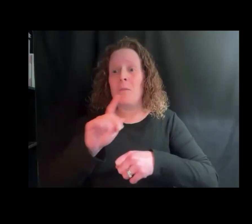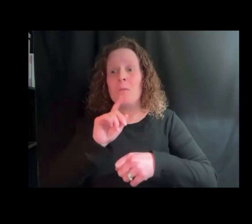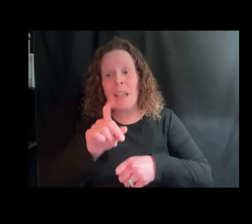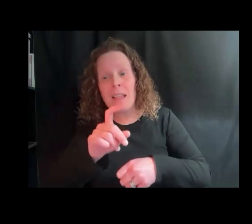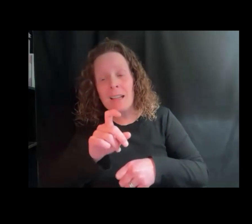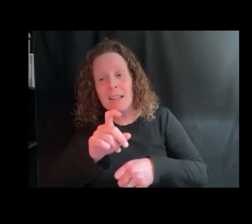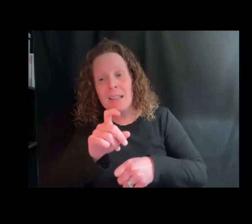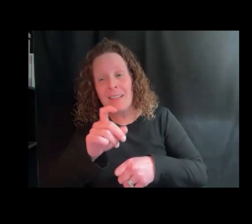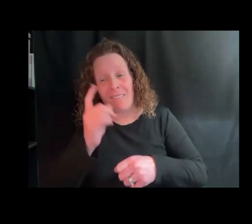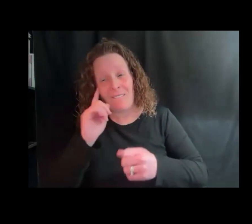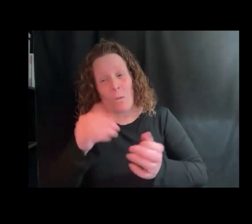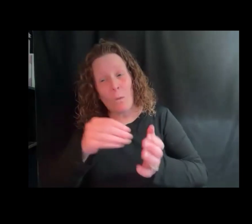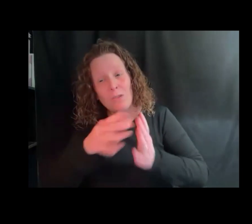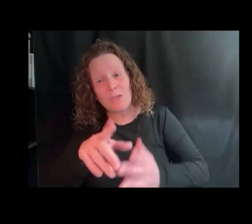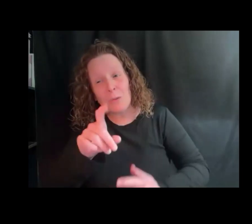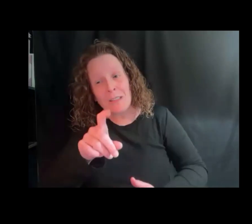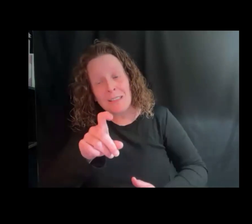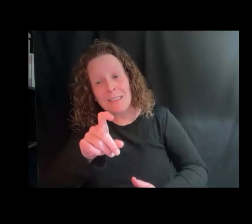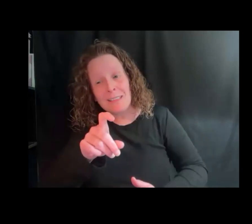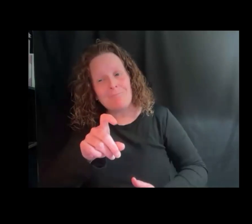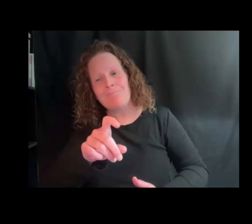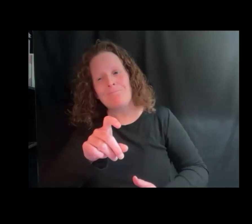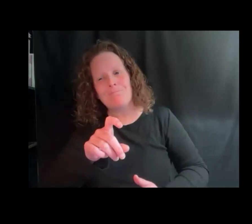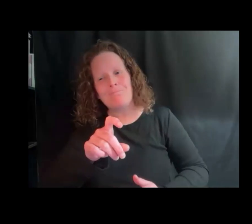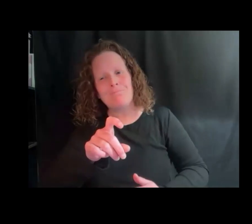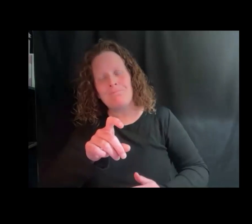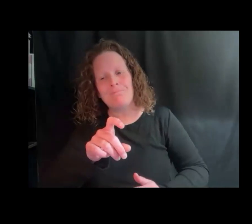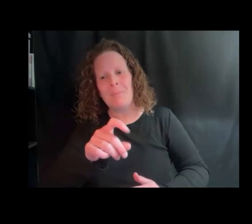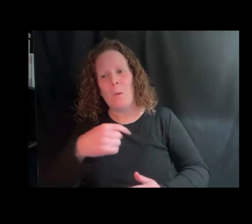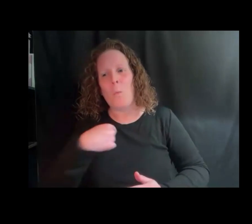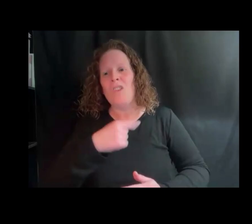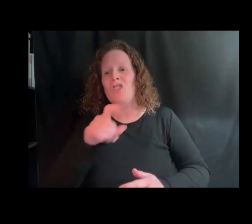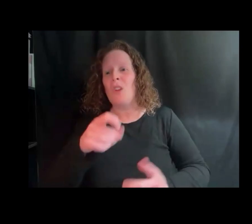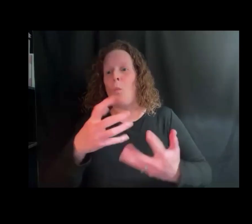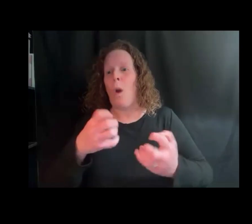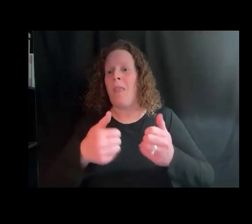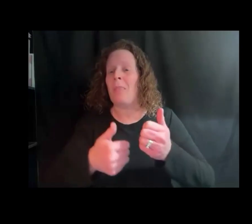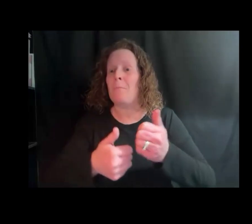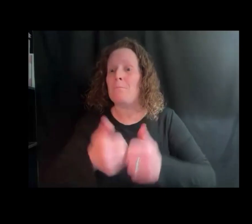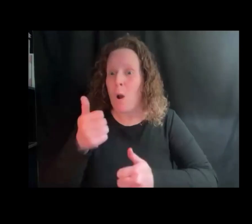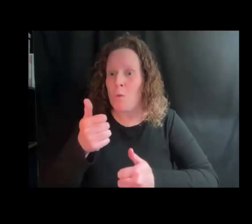parents say but 3.9 is fine. Really? I mean really? Are you